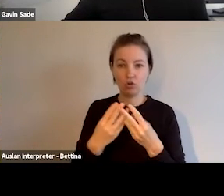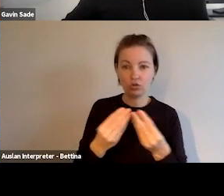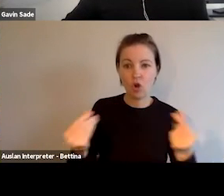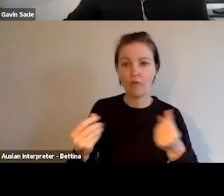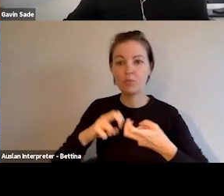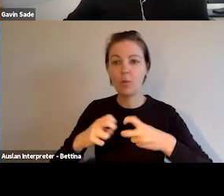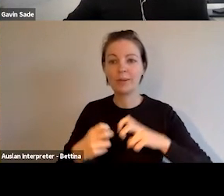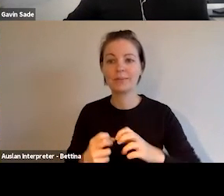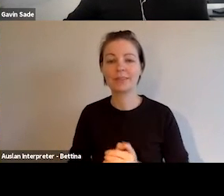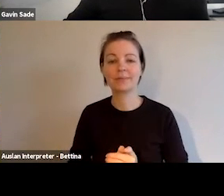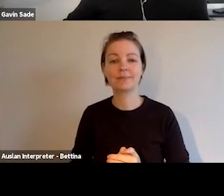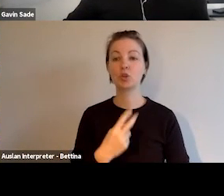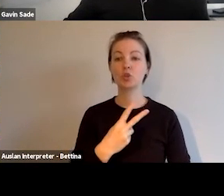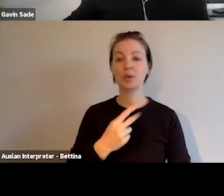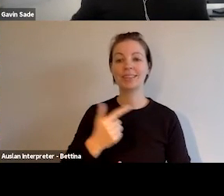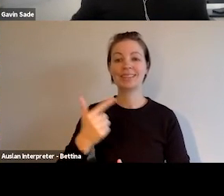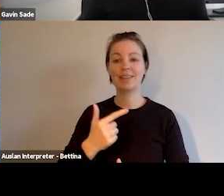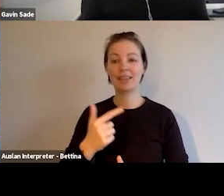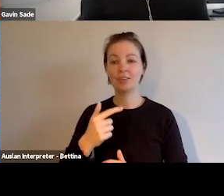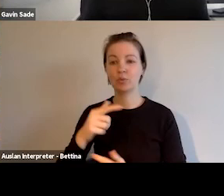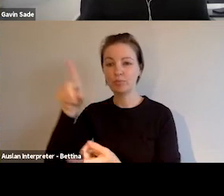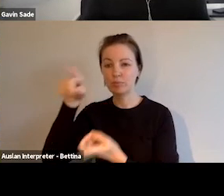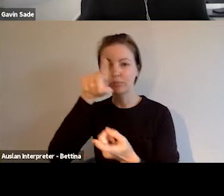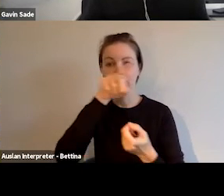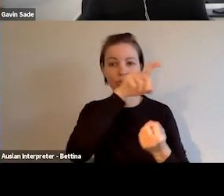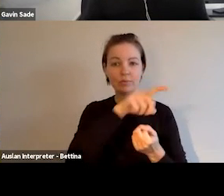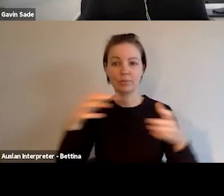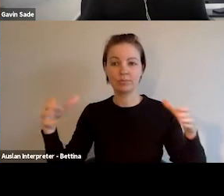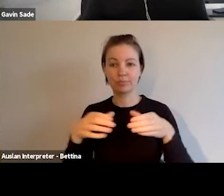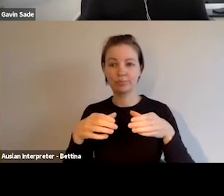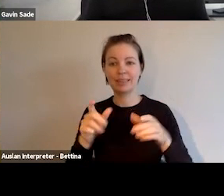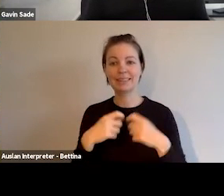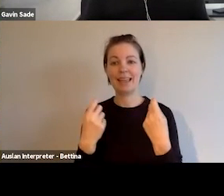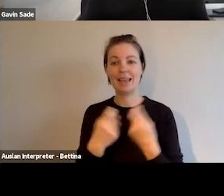assembled a team of students , it was essentially self selecting.